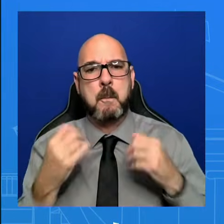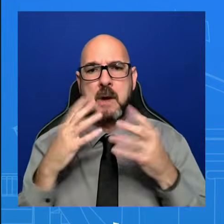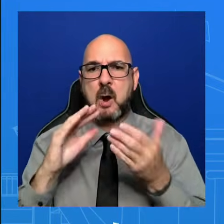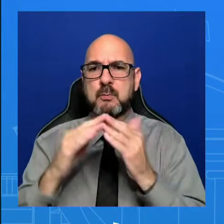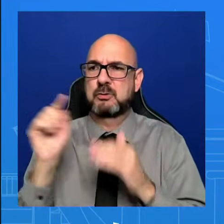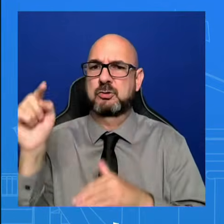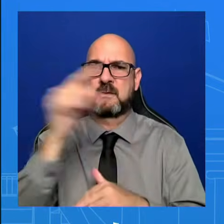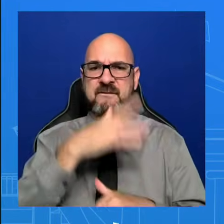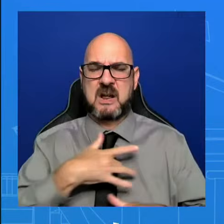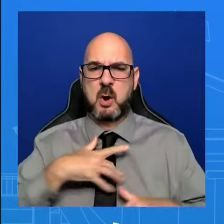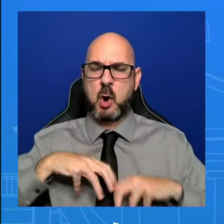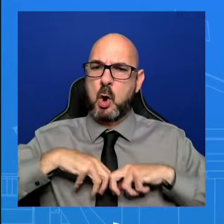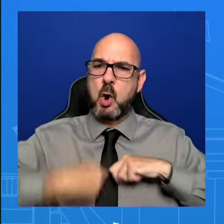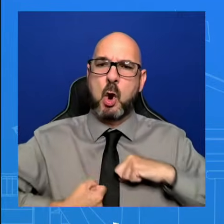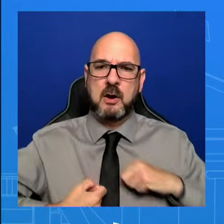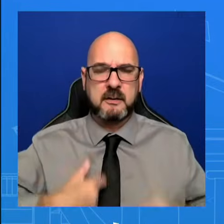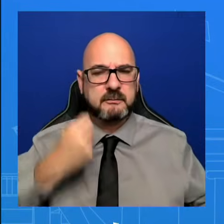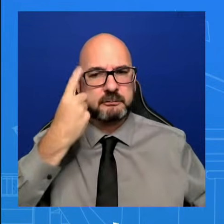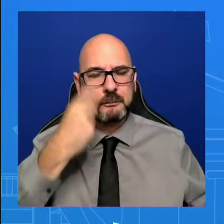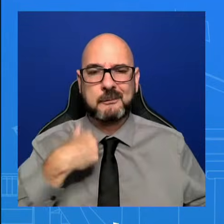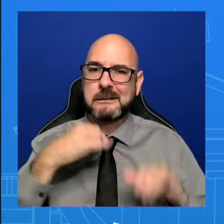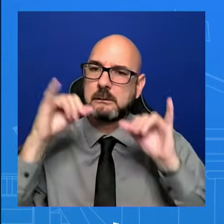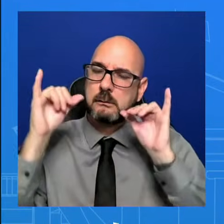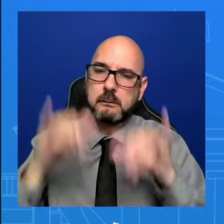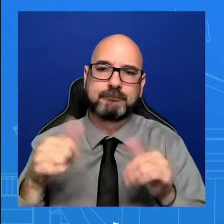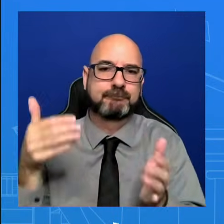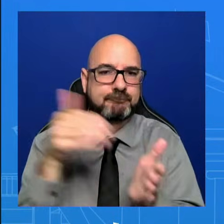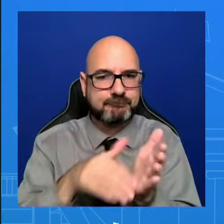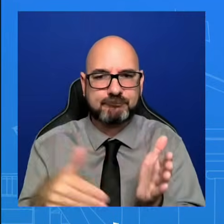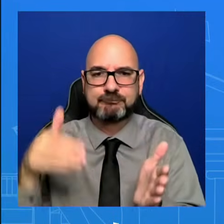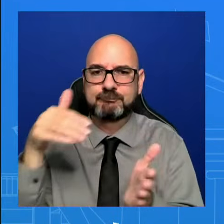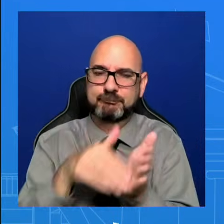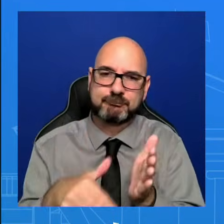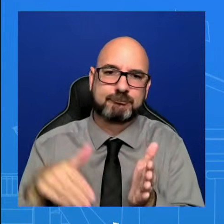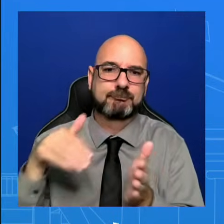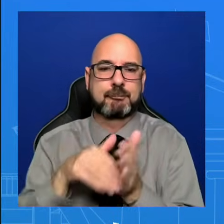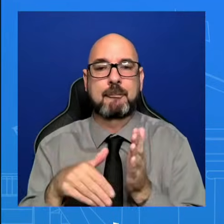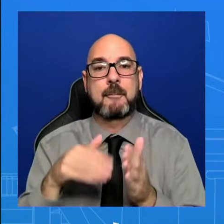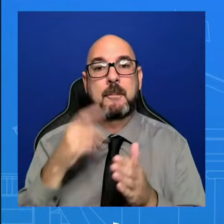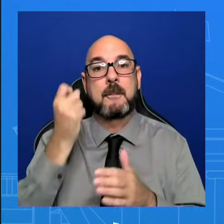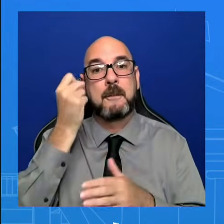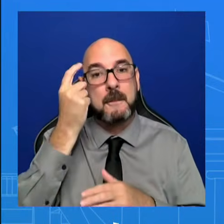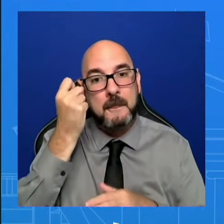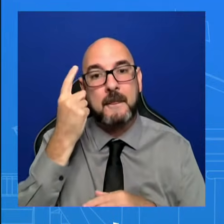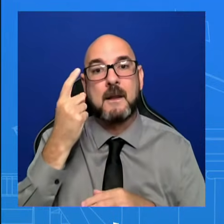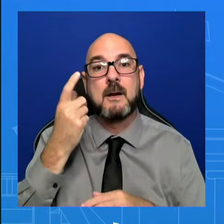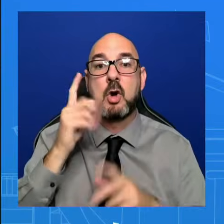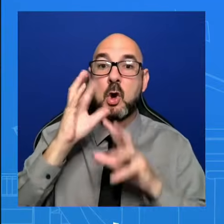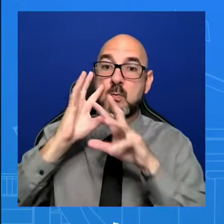That's why the President and senior White House officials here have had multiple conversations with members of that -- of those communities --